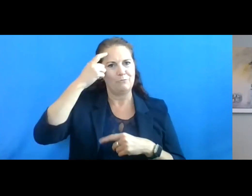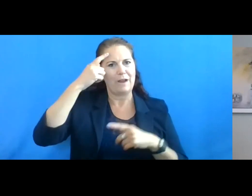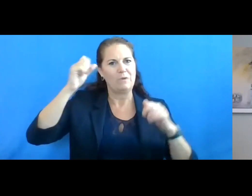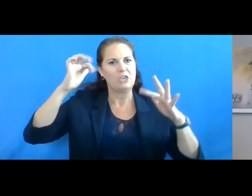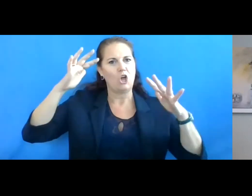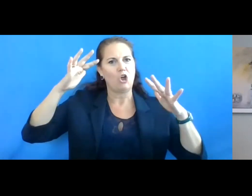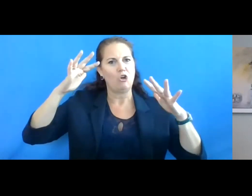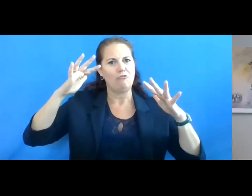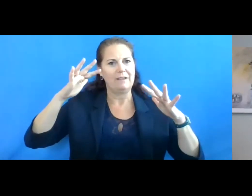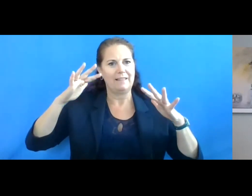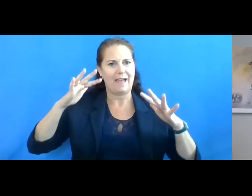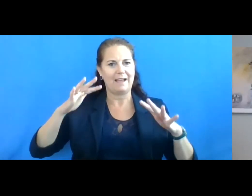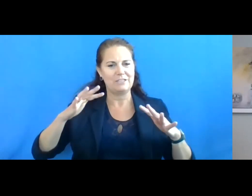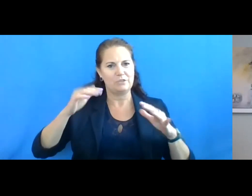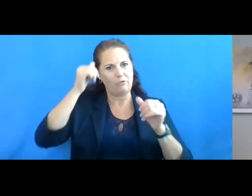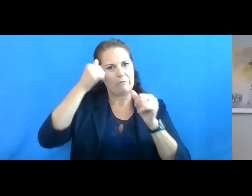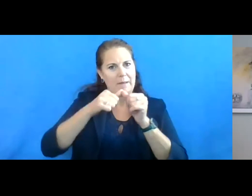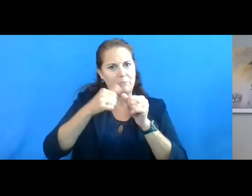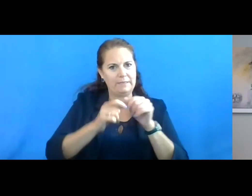They were remembering.